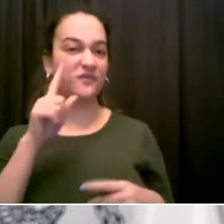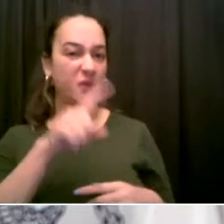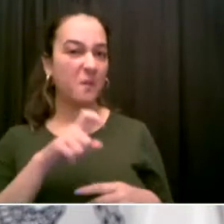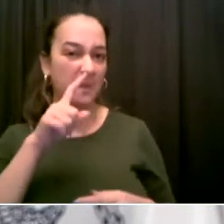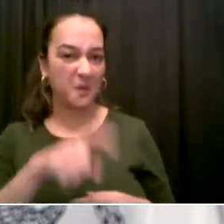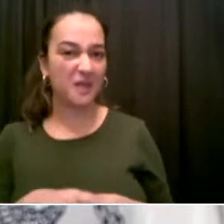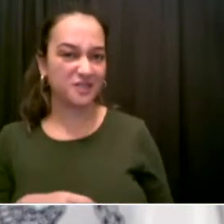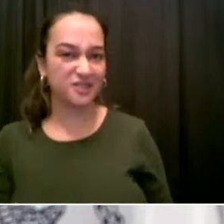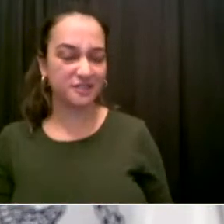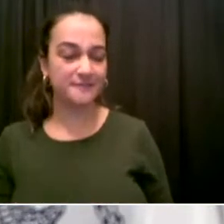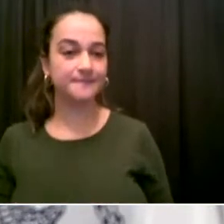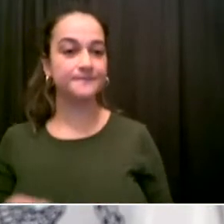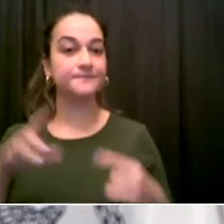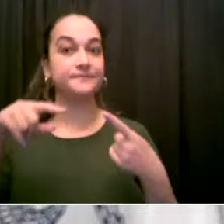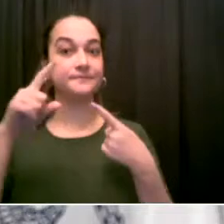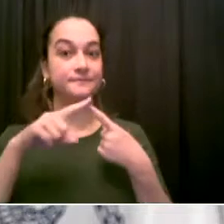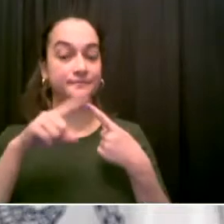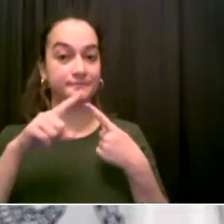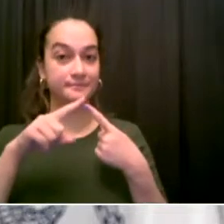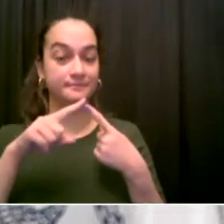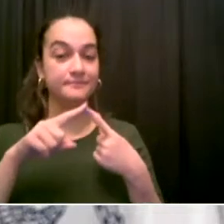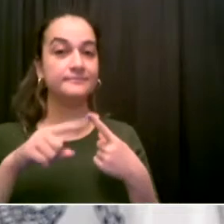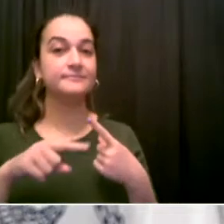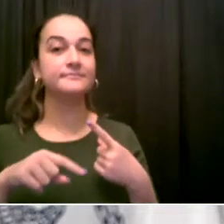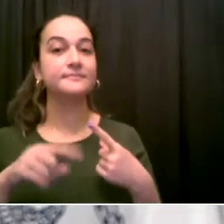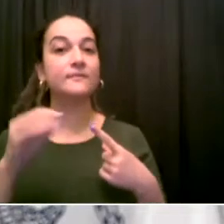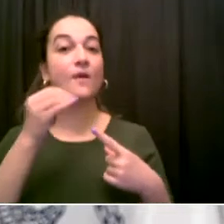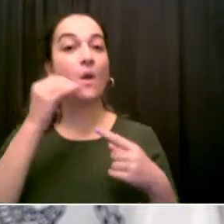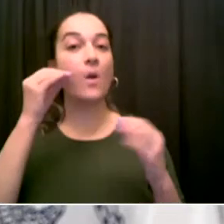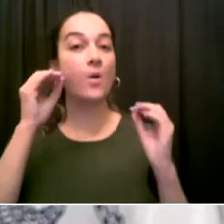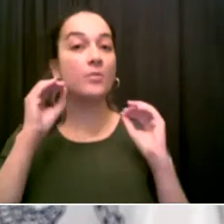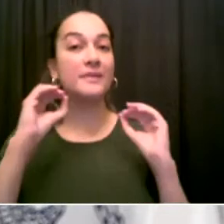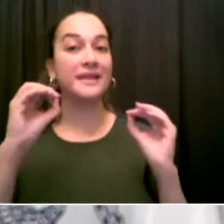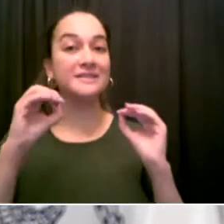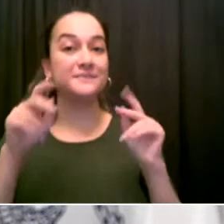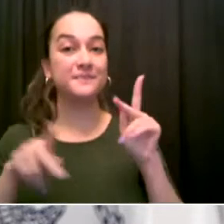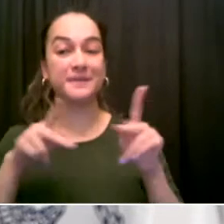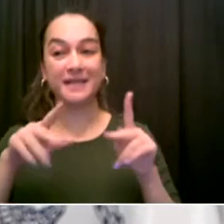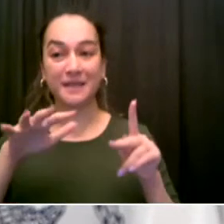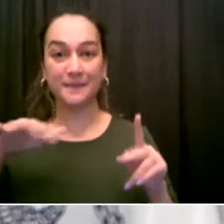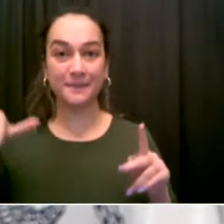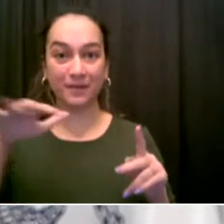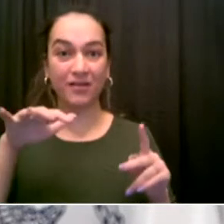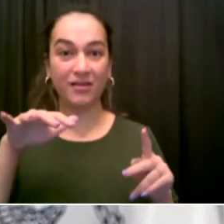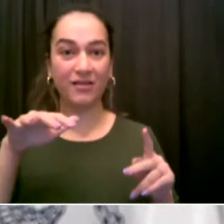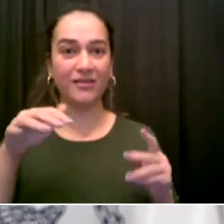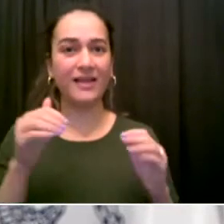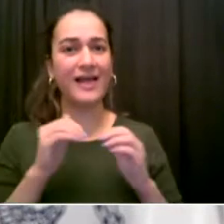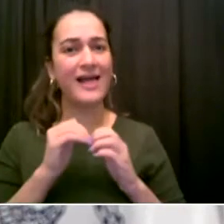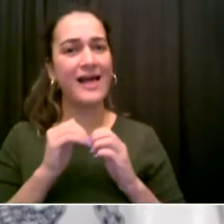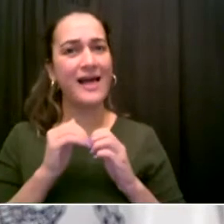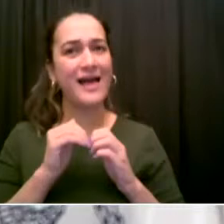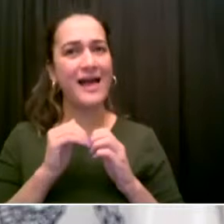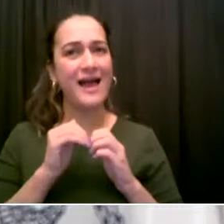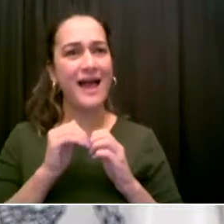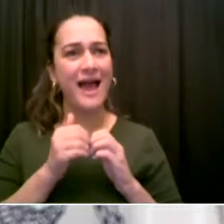YES, IT'S THE PHONE AND OSMETHING THAT WORKED A REALLY